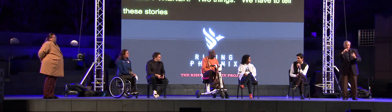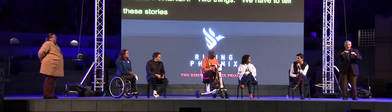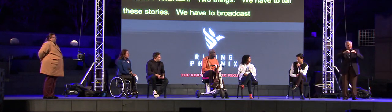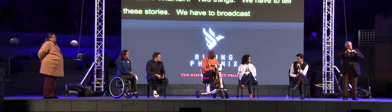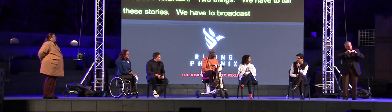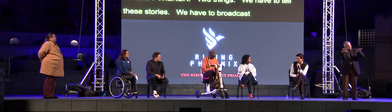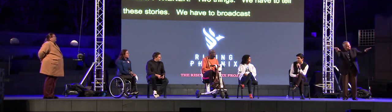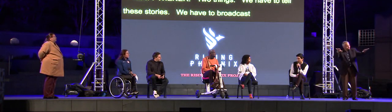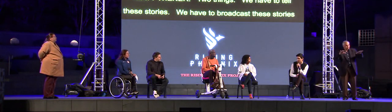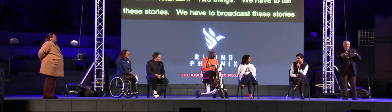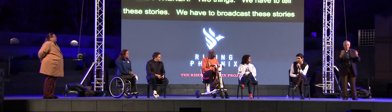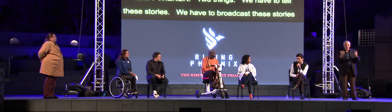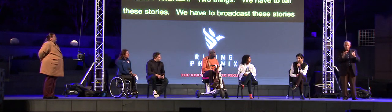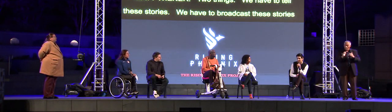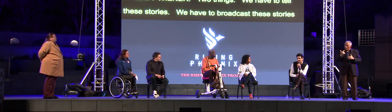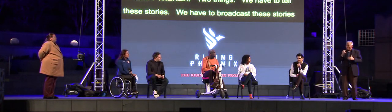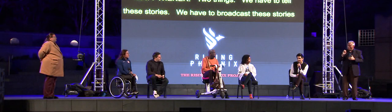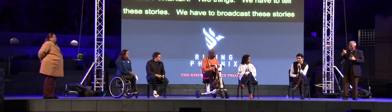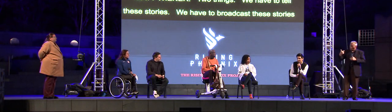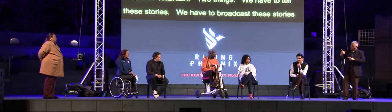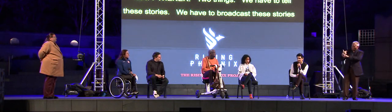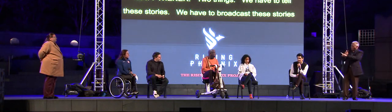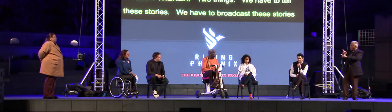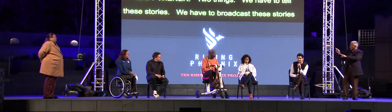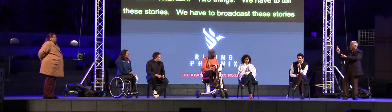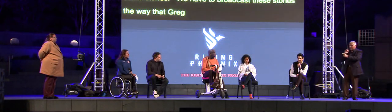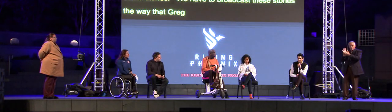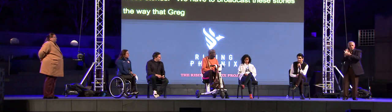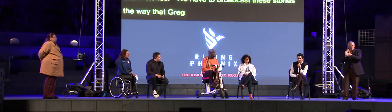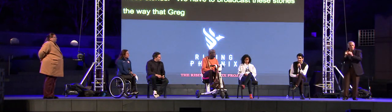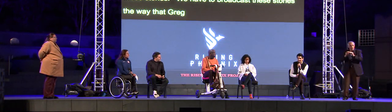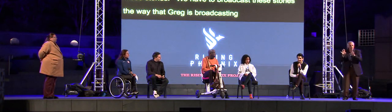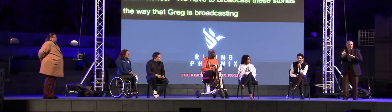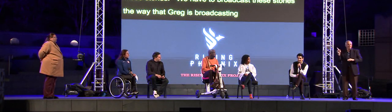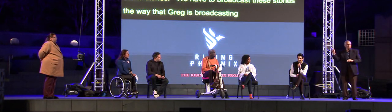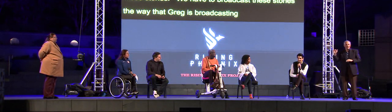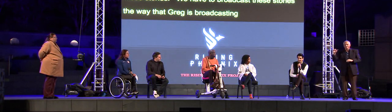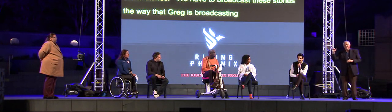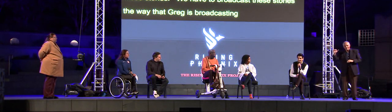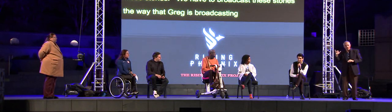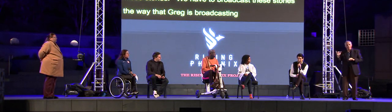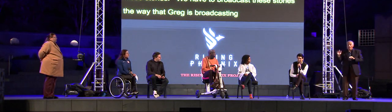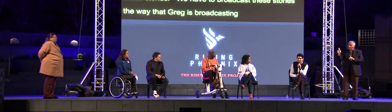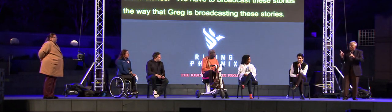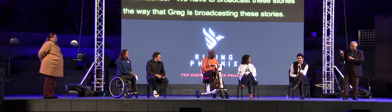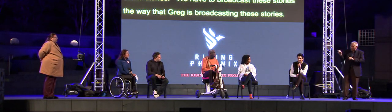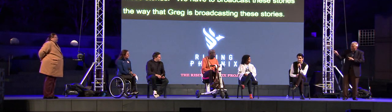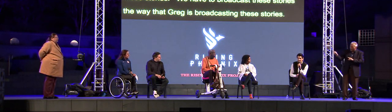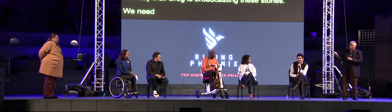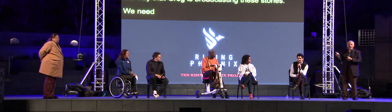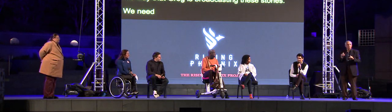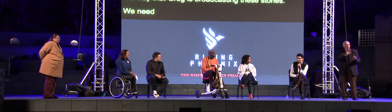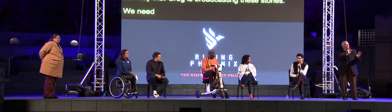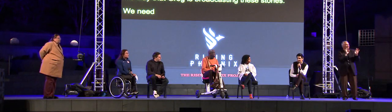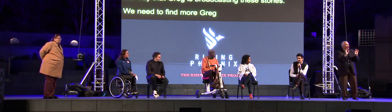the way that Greg is broadcasting these stories. We need to find more Greg's out there in the world to celebrate them, because they are truly